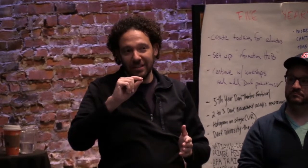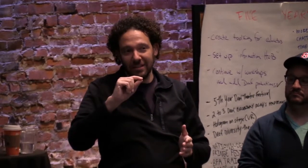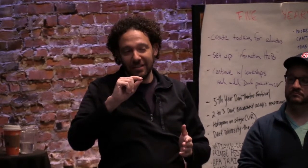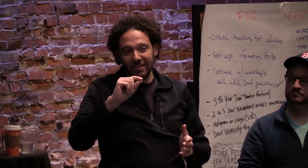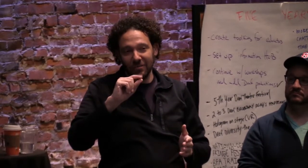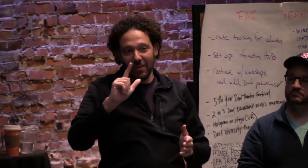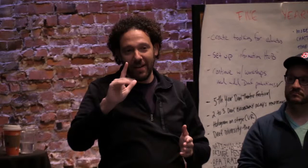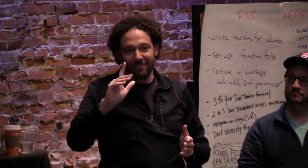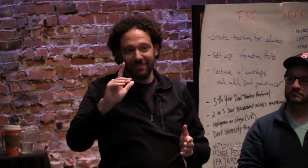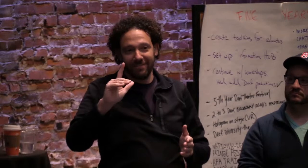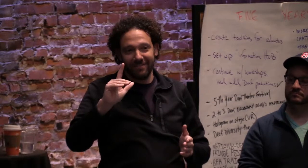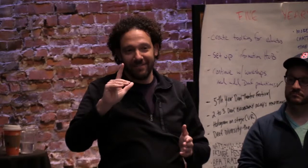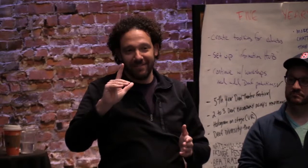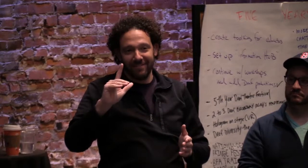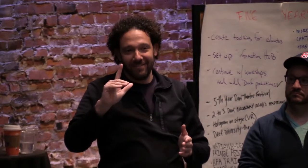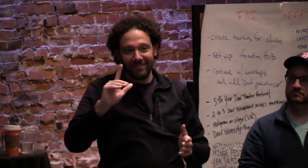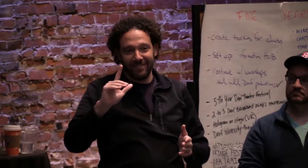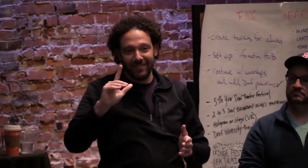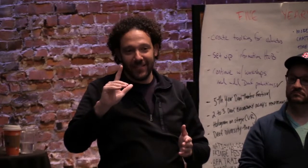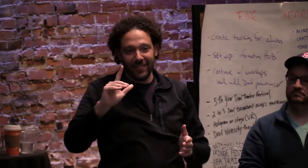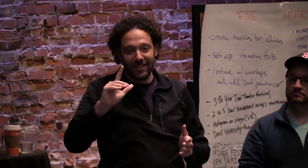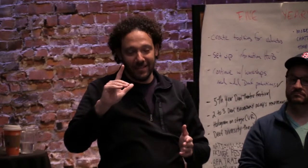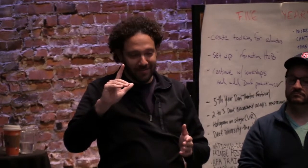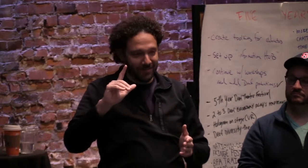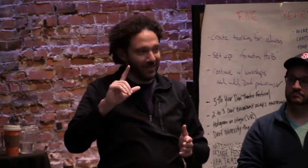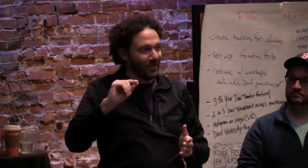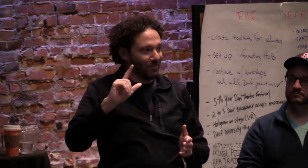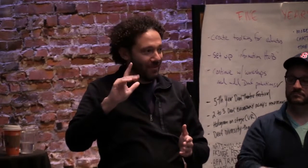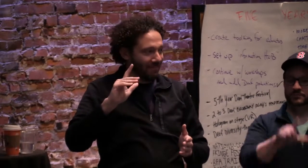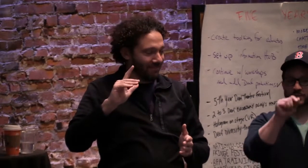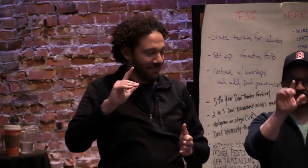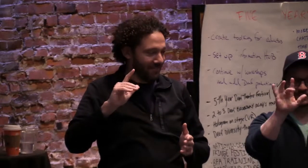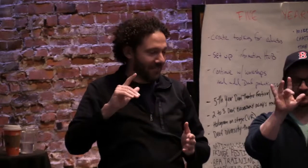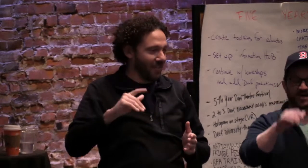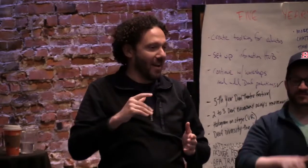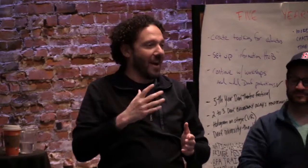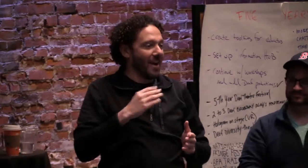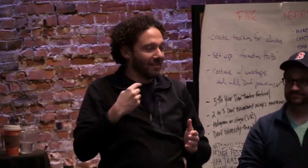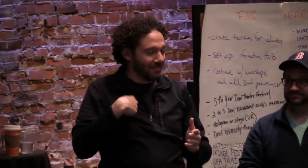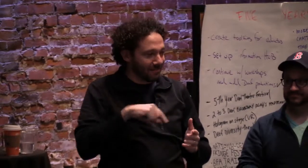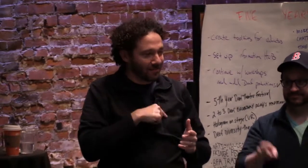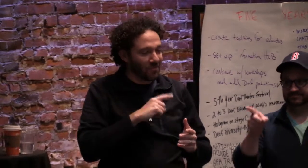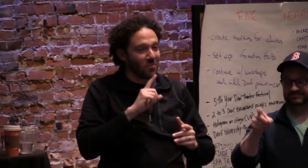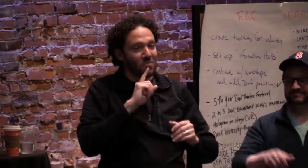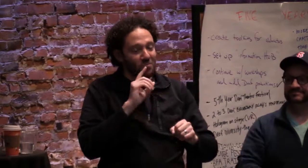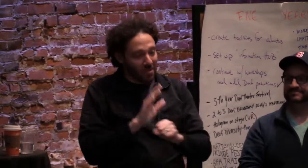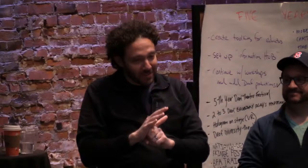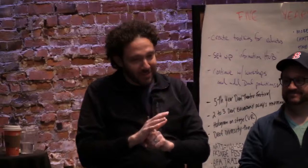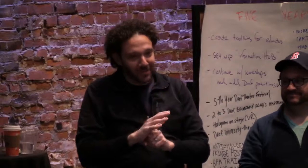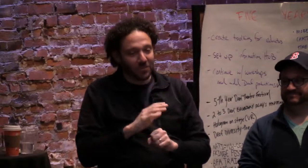by deaf playwrights by 2025. That's my commitment.